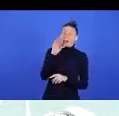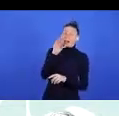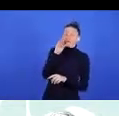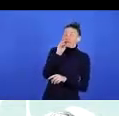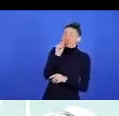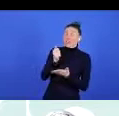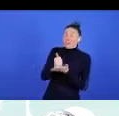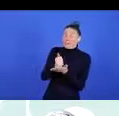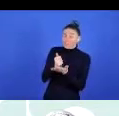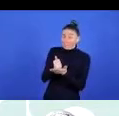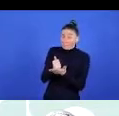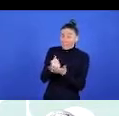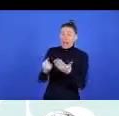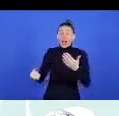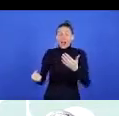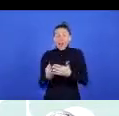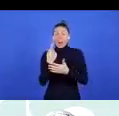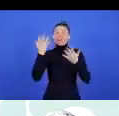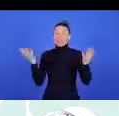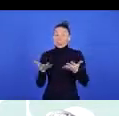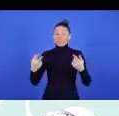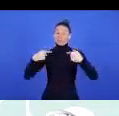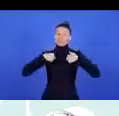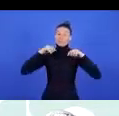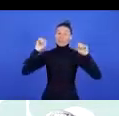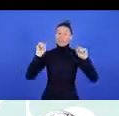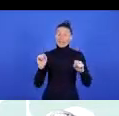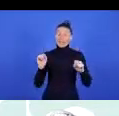through. Finally, speech therapy was followed